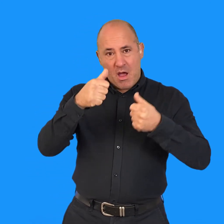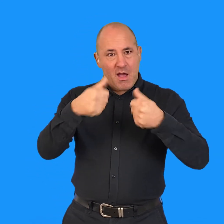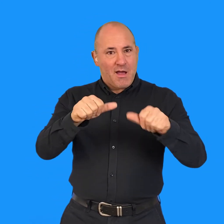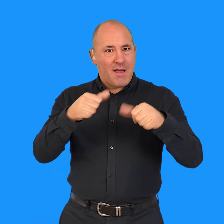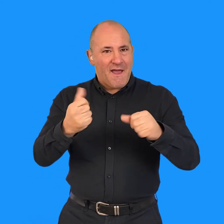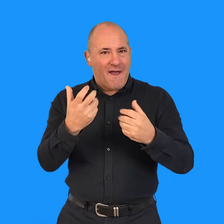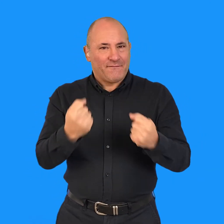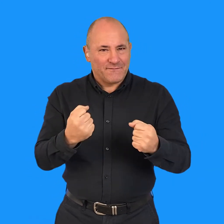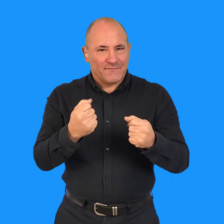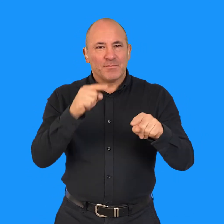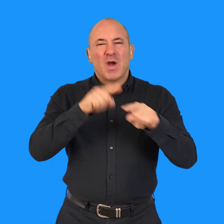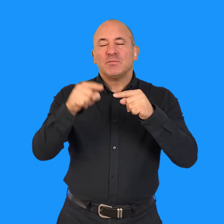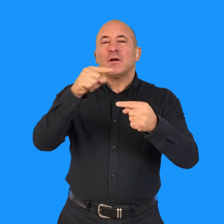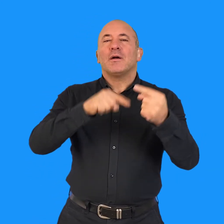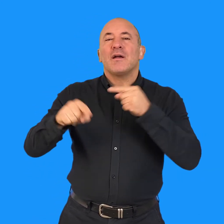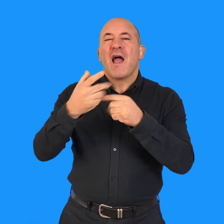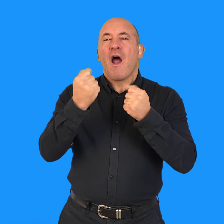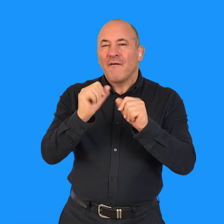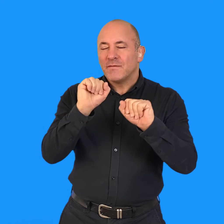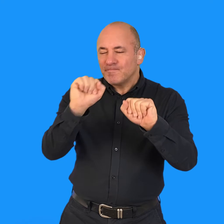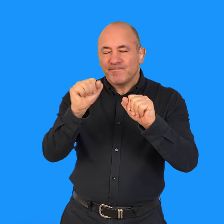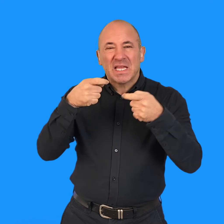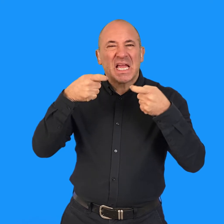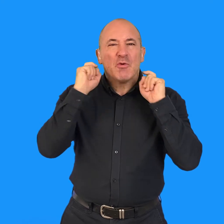for some people with hard of hearing experience,